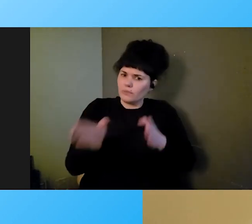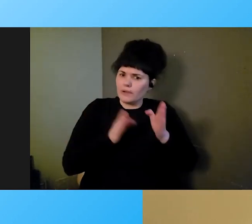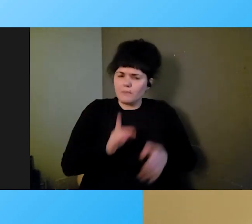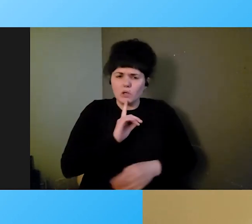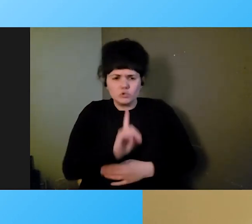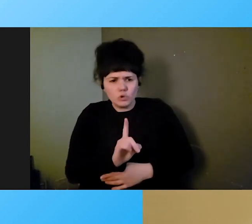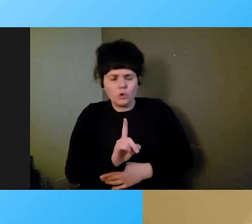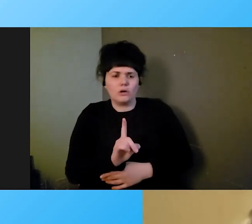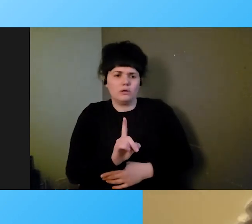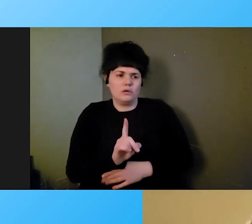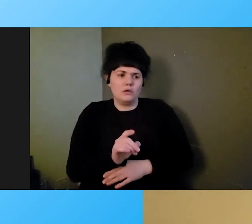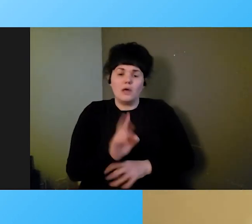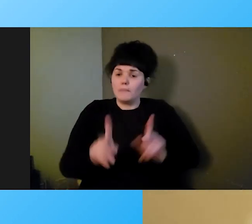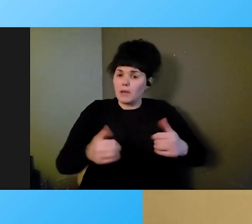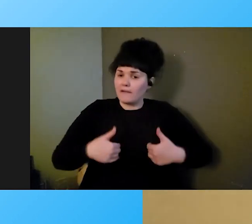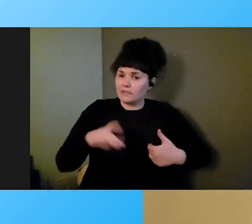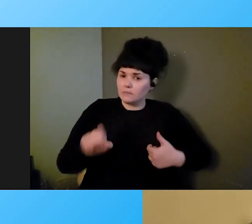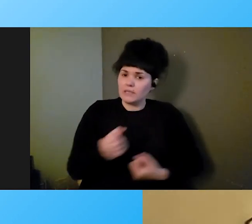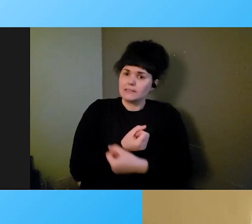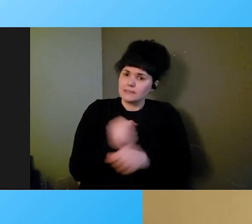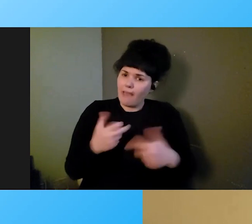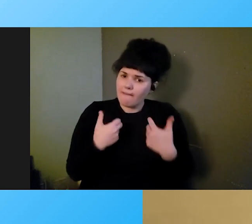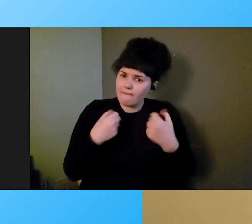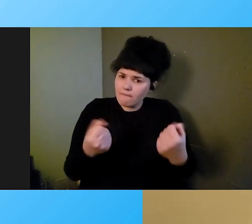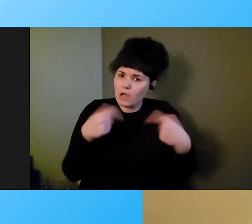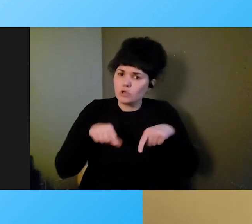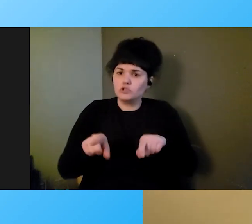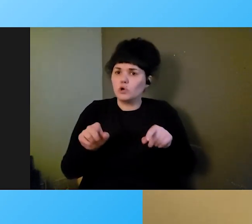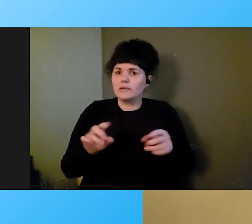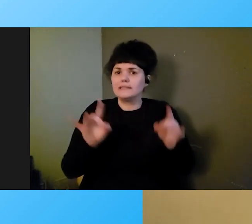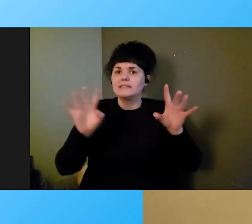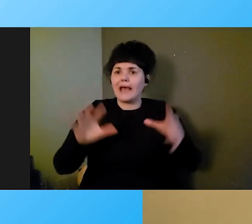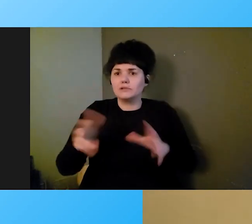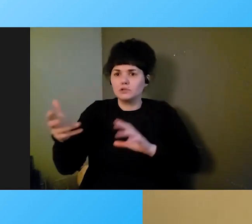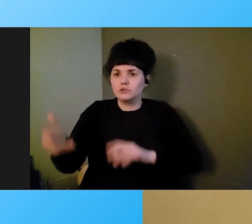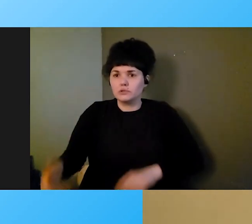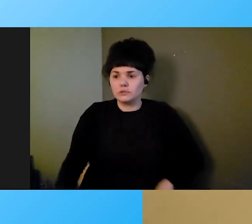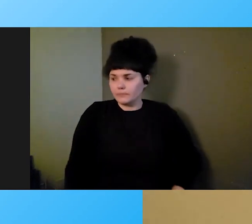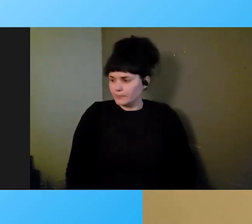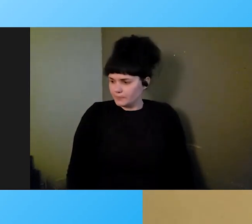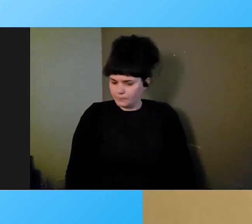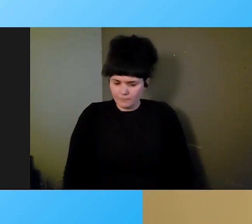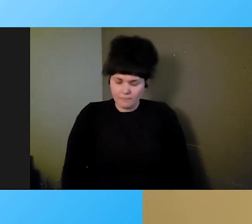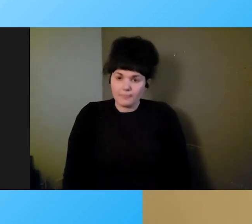of individuals with disabilities during disasters?